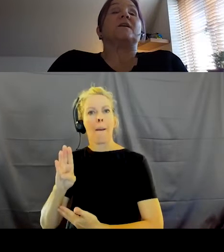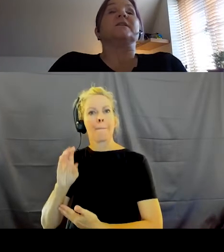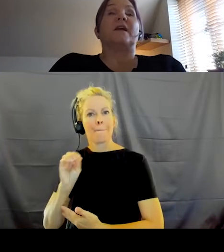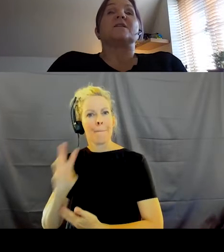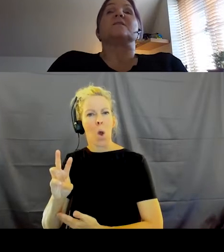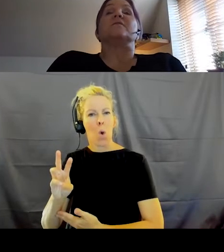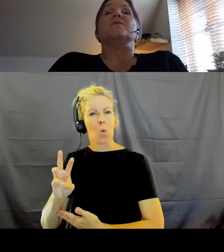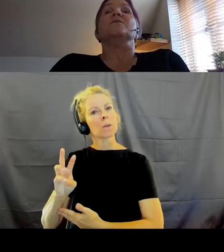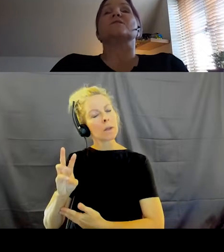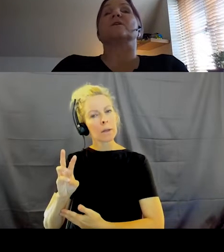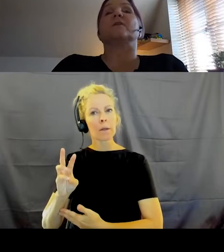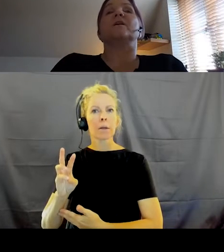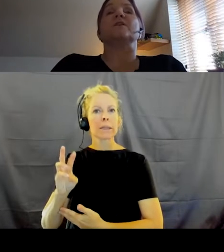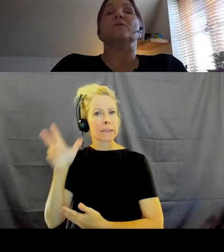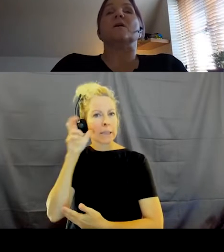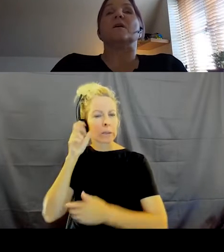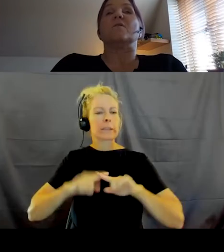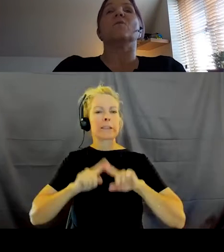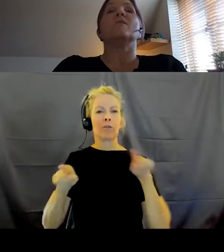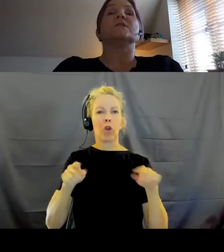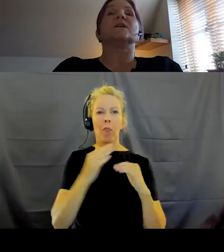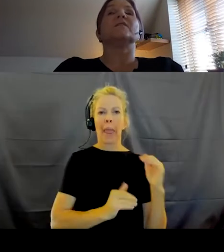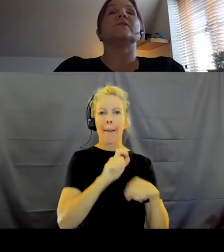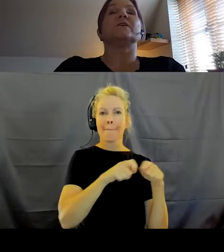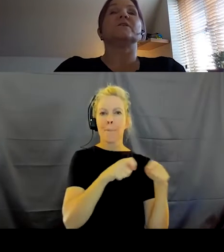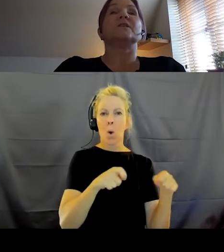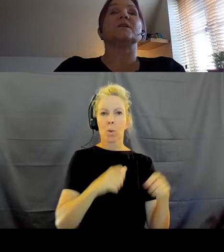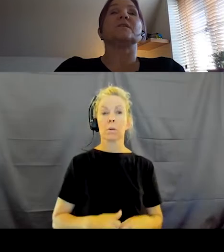and yes, if you use a screen reader, you are almost certainly very used to this,